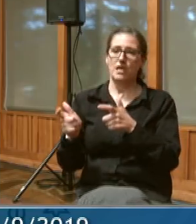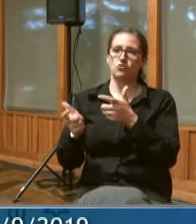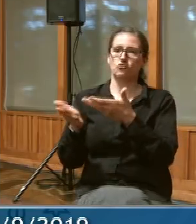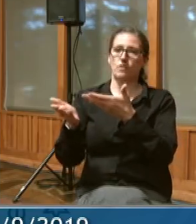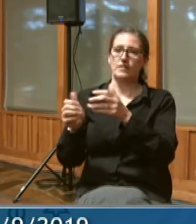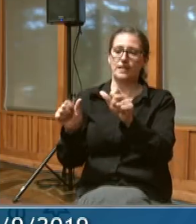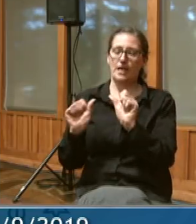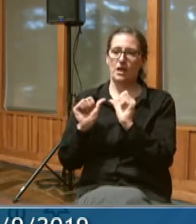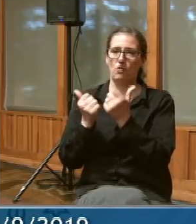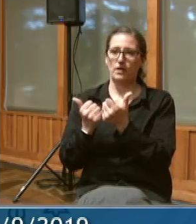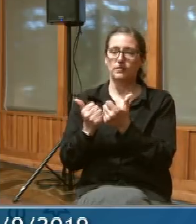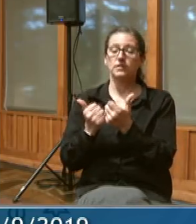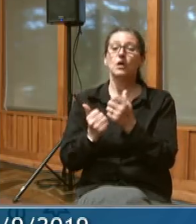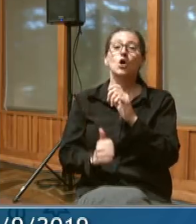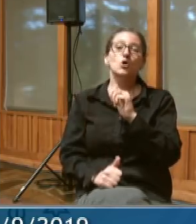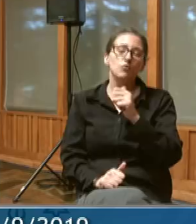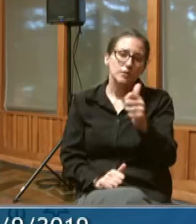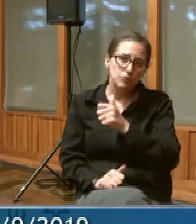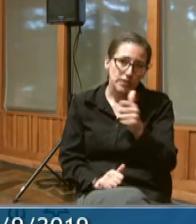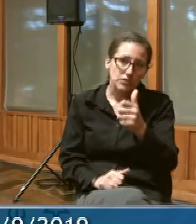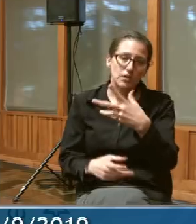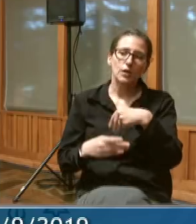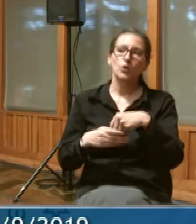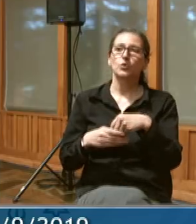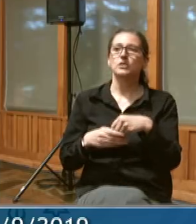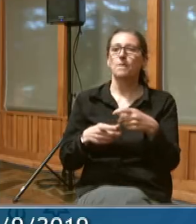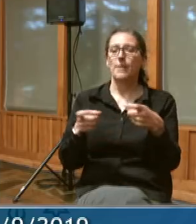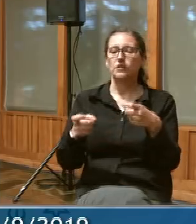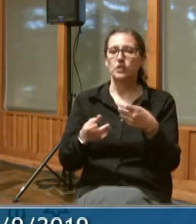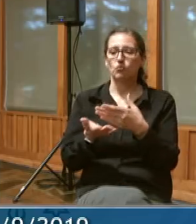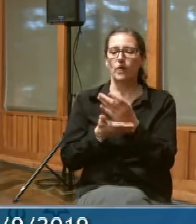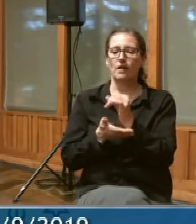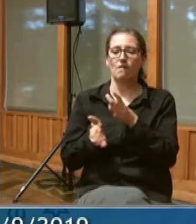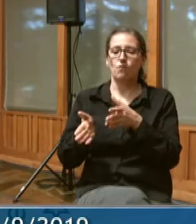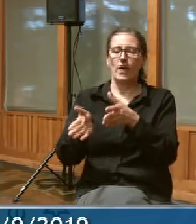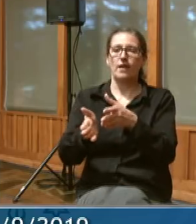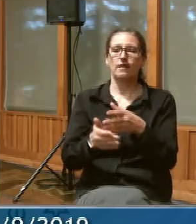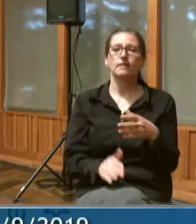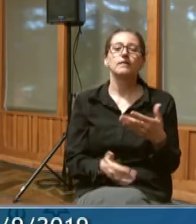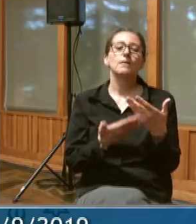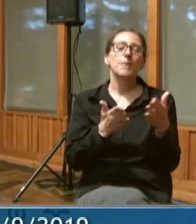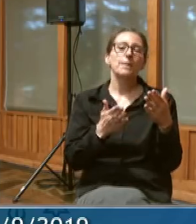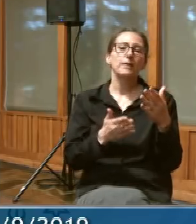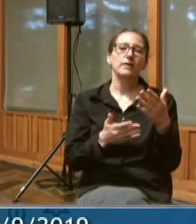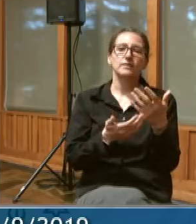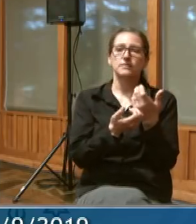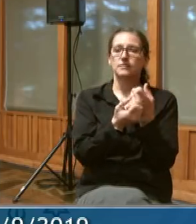THE CITY IS ORGANIZED INTO 28 BUREAUS THAT WE PUT INTO SORT OF MAJOR SERVICE AREAS. THOSE SERVICES INCLUDE